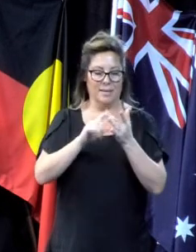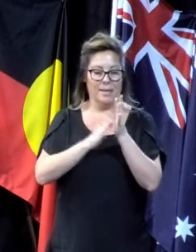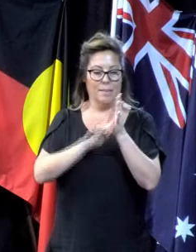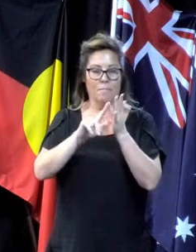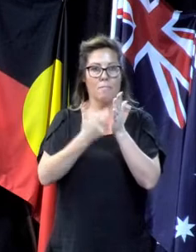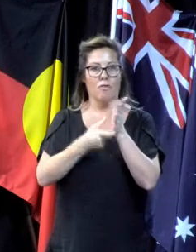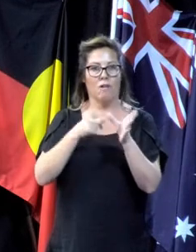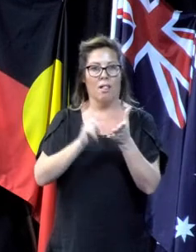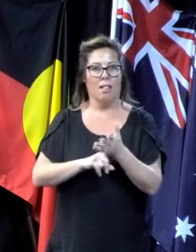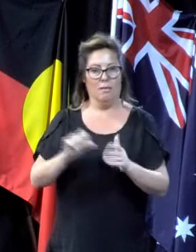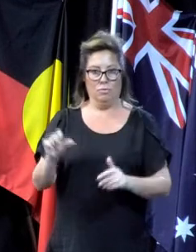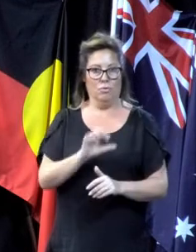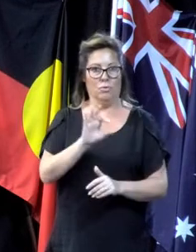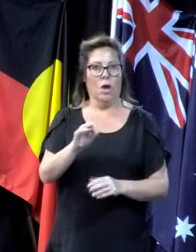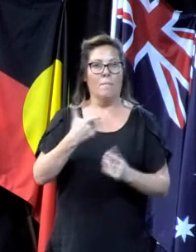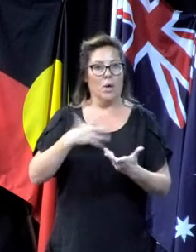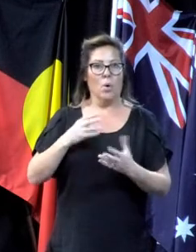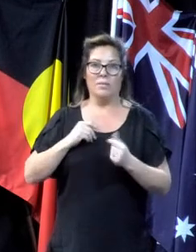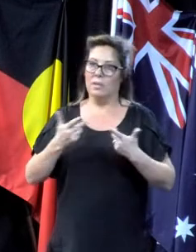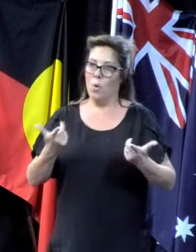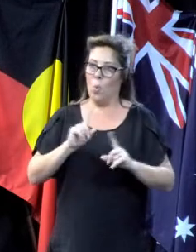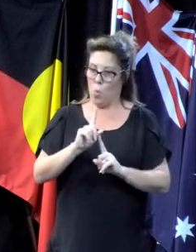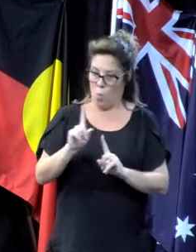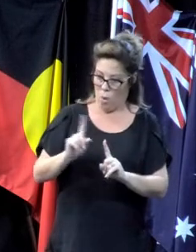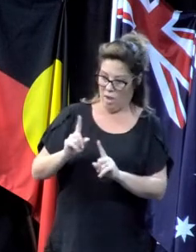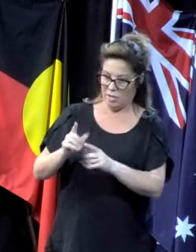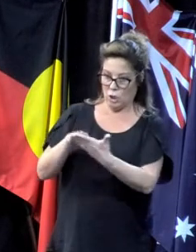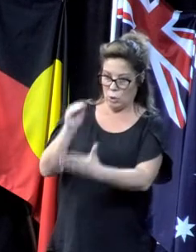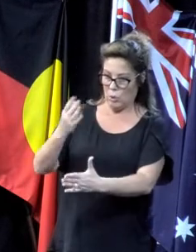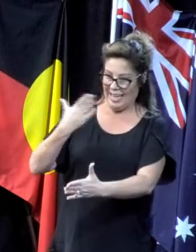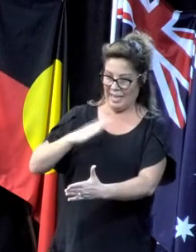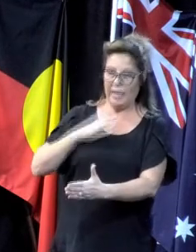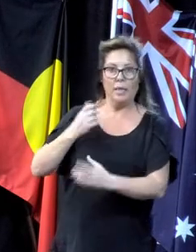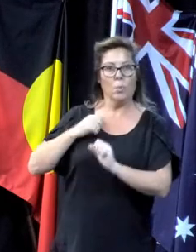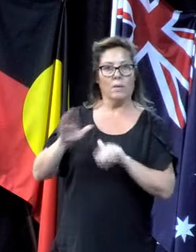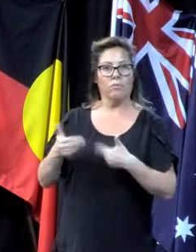wherever the need is greatest on any given day, week, month or yearly basis.